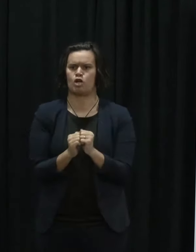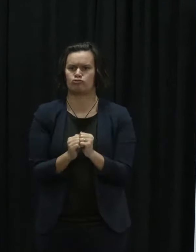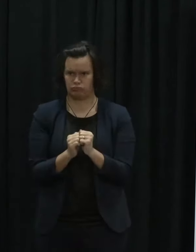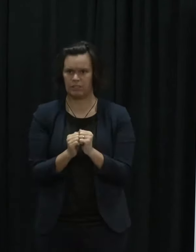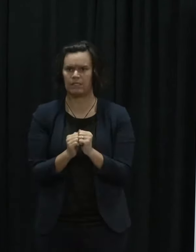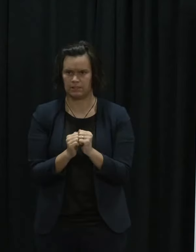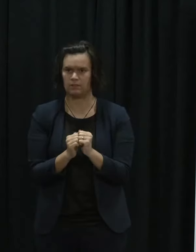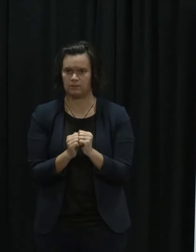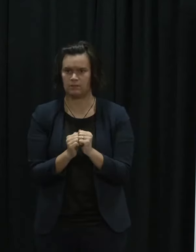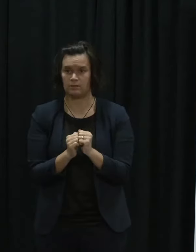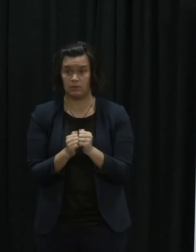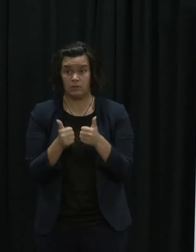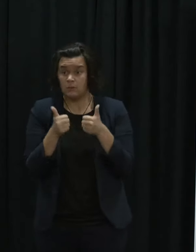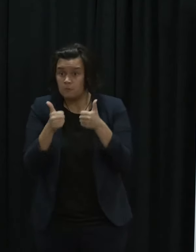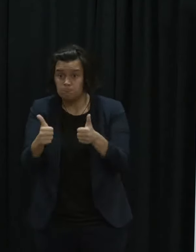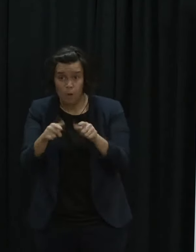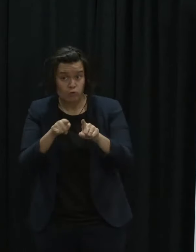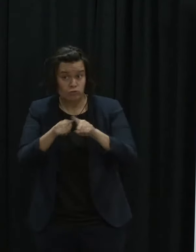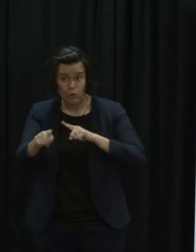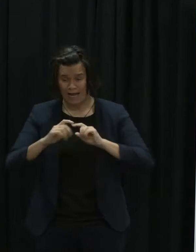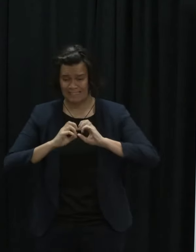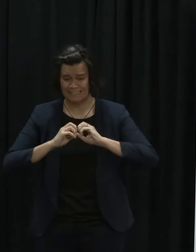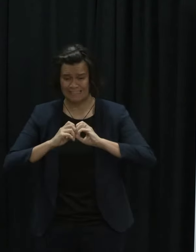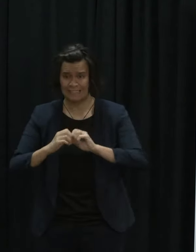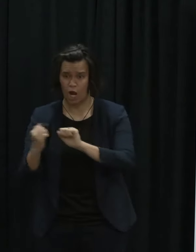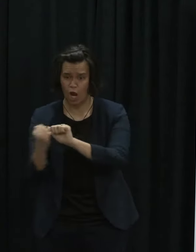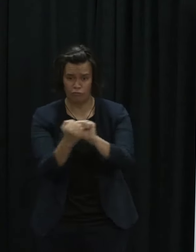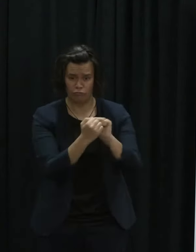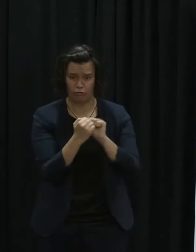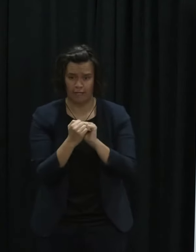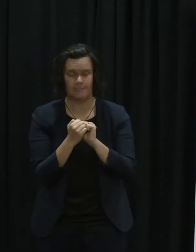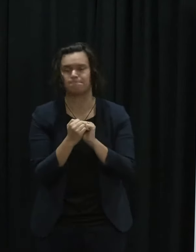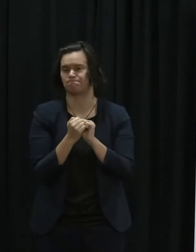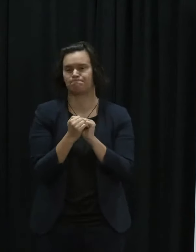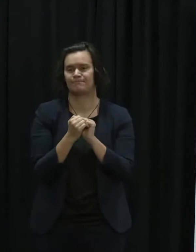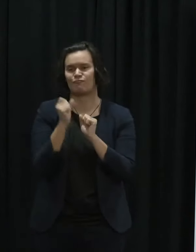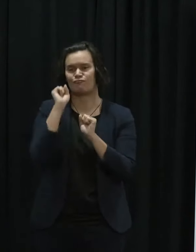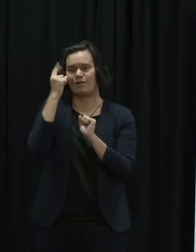the view it would only be able to be achieved by everybody being all in, and they were waiting for government to